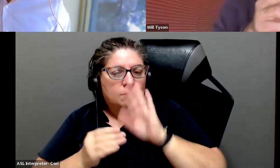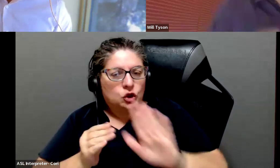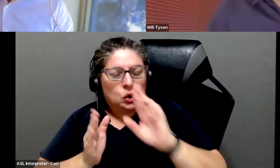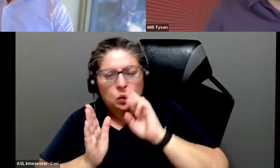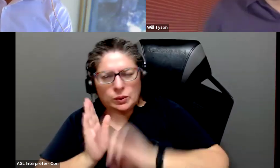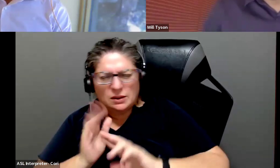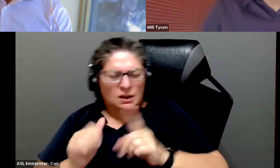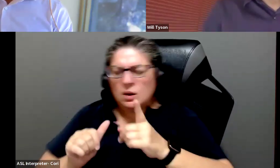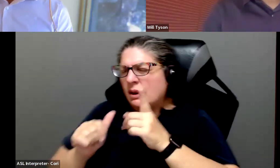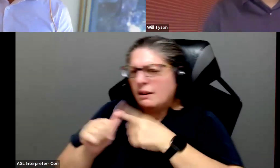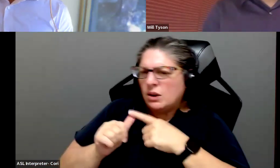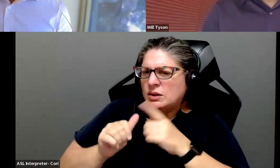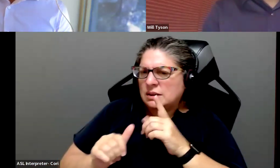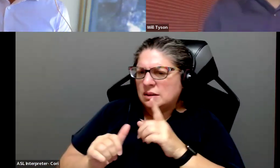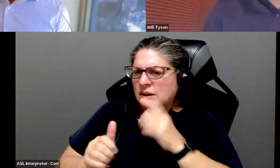First of all quick follow-up question. Yeah.